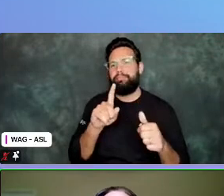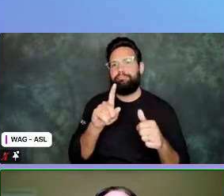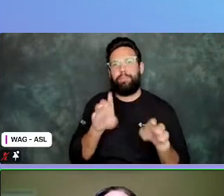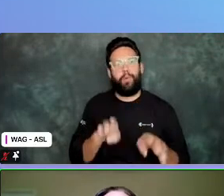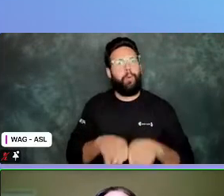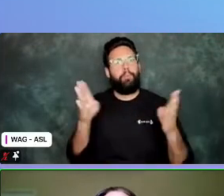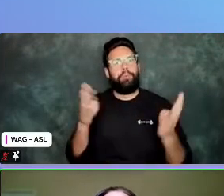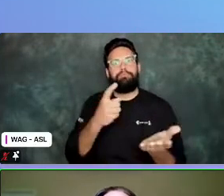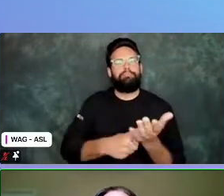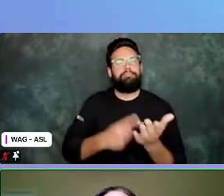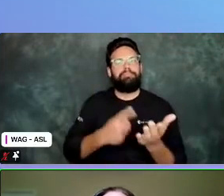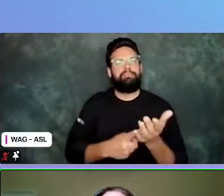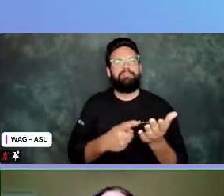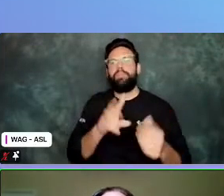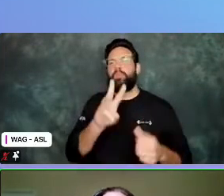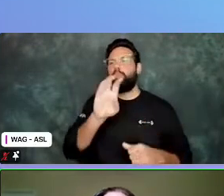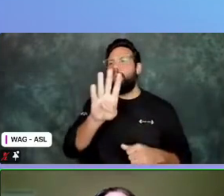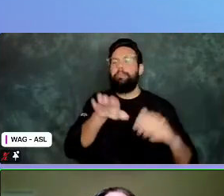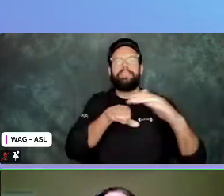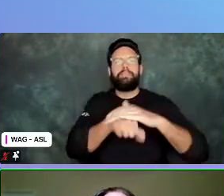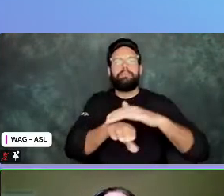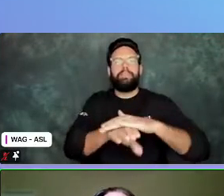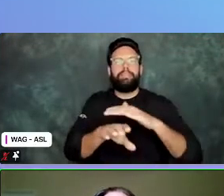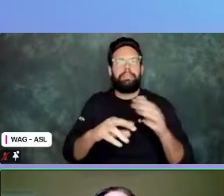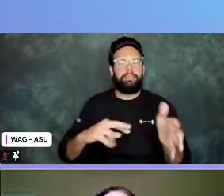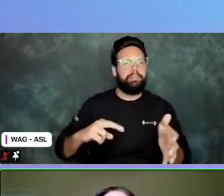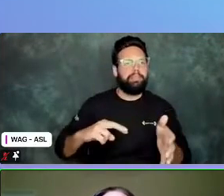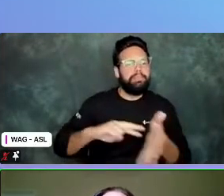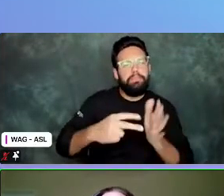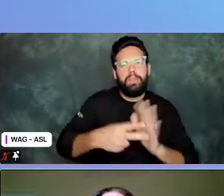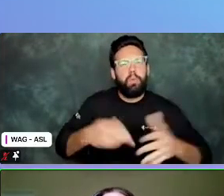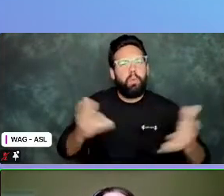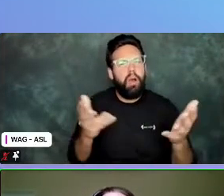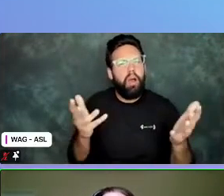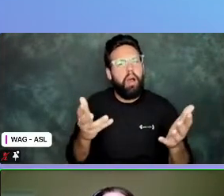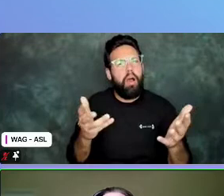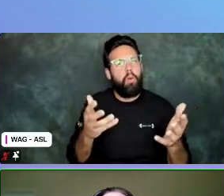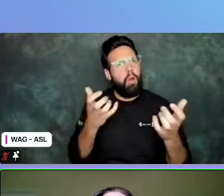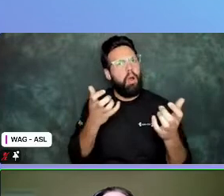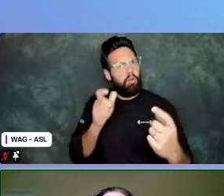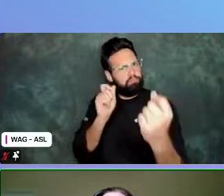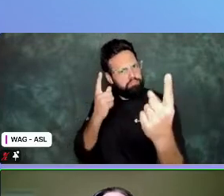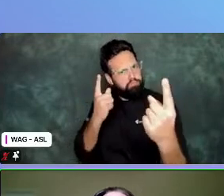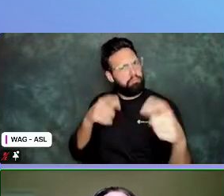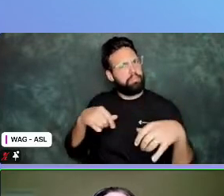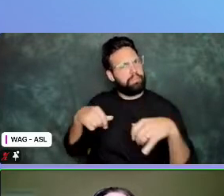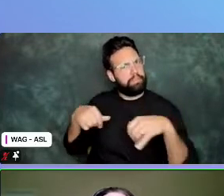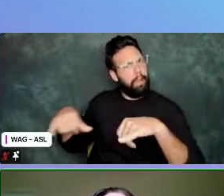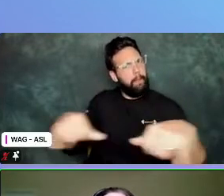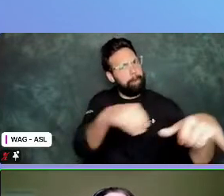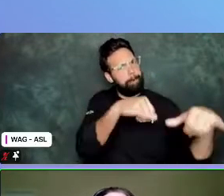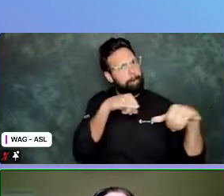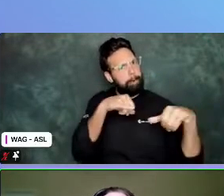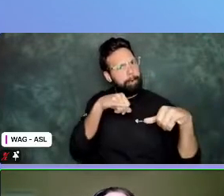information is entered. So I'd like to start out my talks talking about a definition of web accessibility